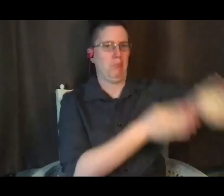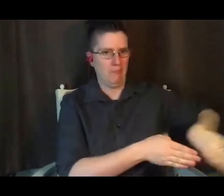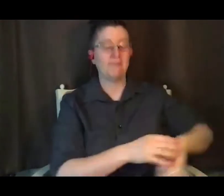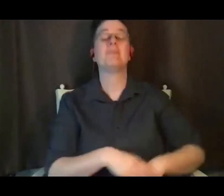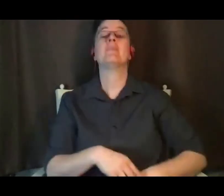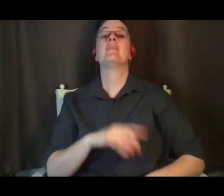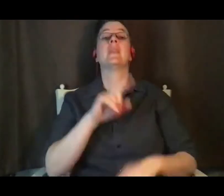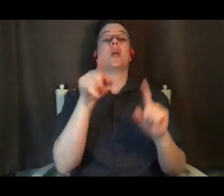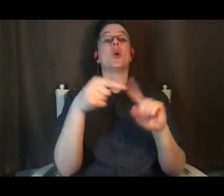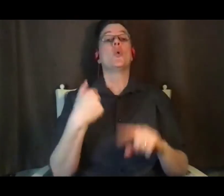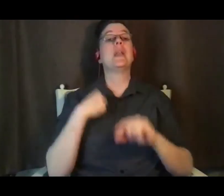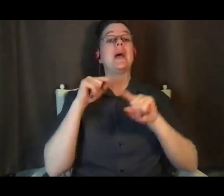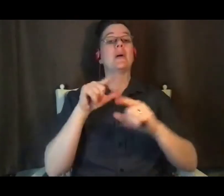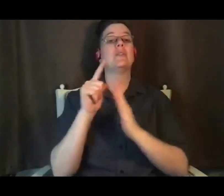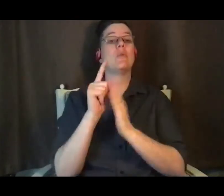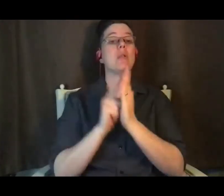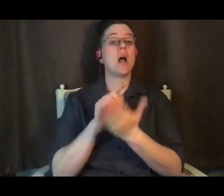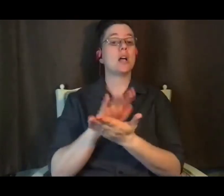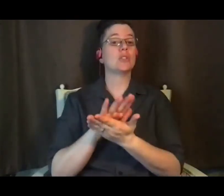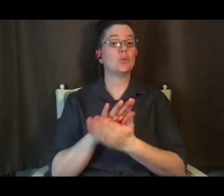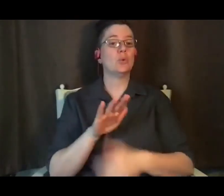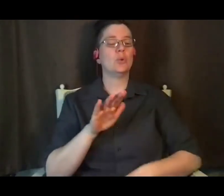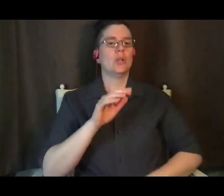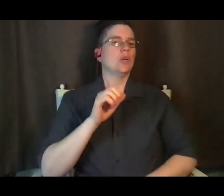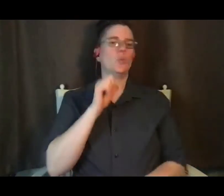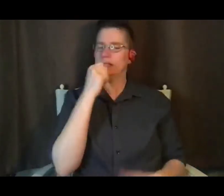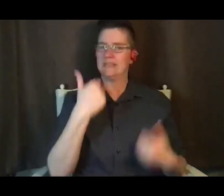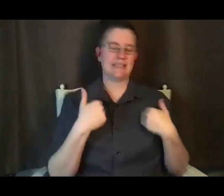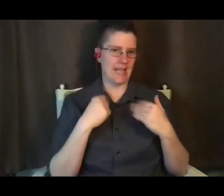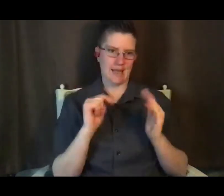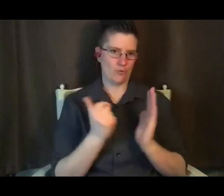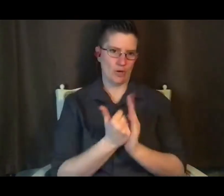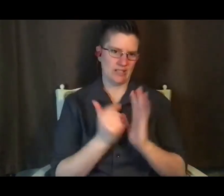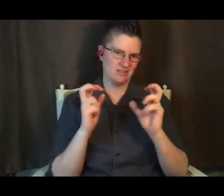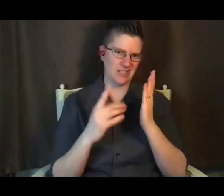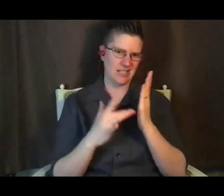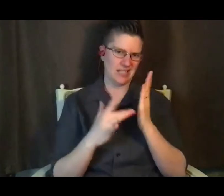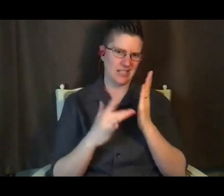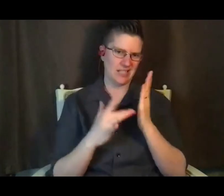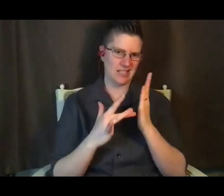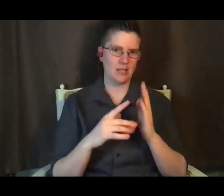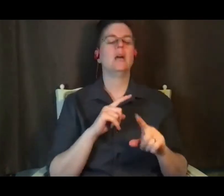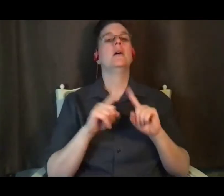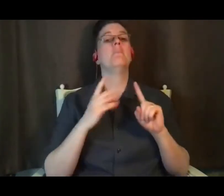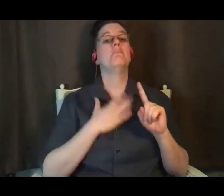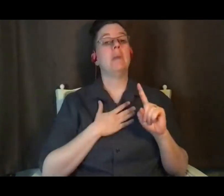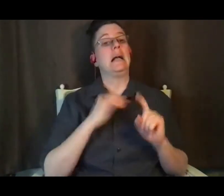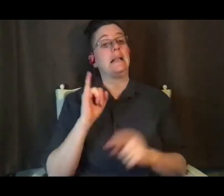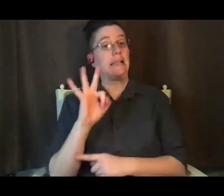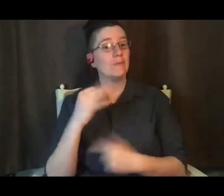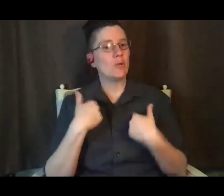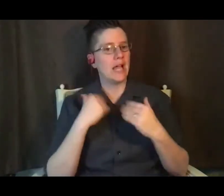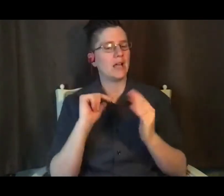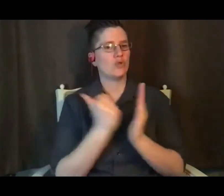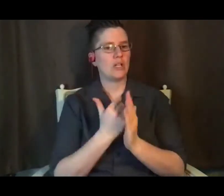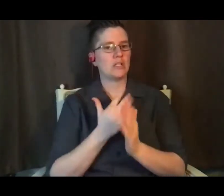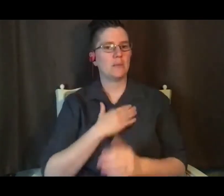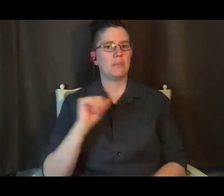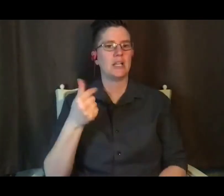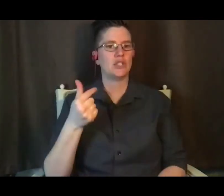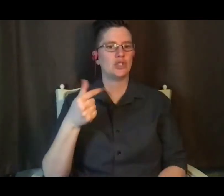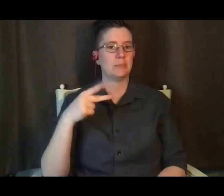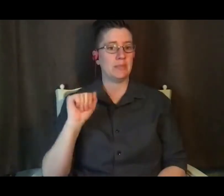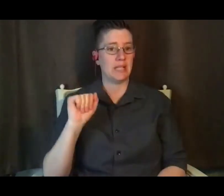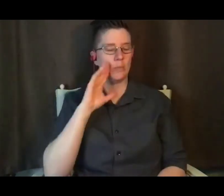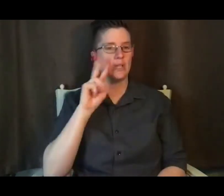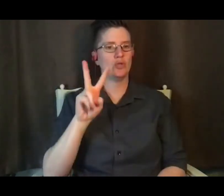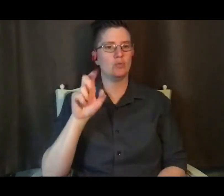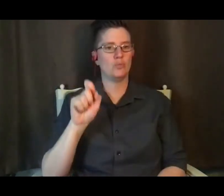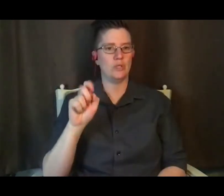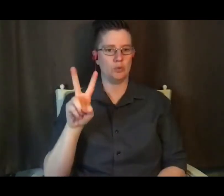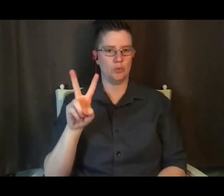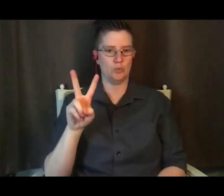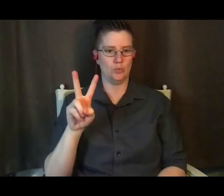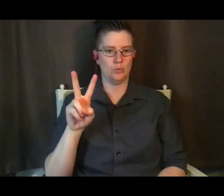we didn't have grades technically but if we did my gpa equivalent would have been a 2.2